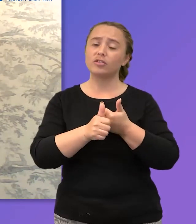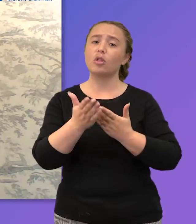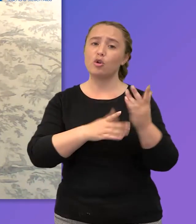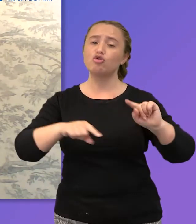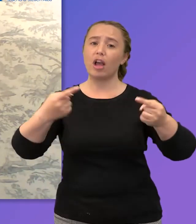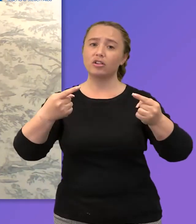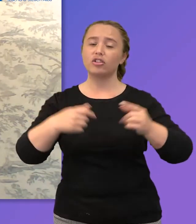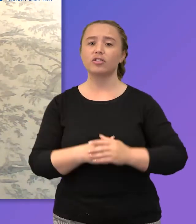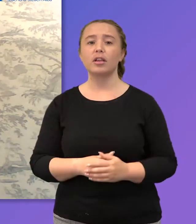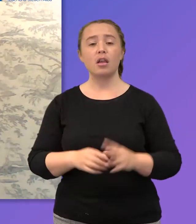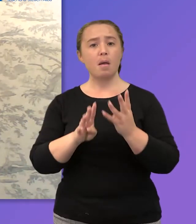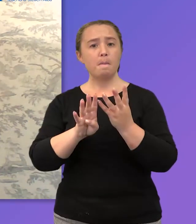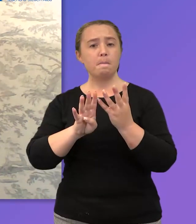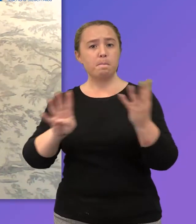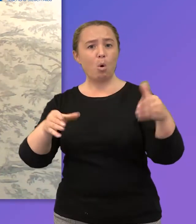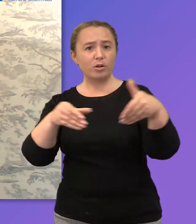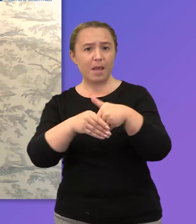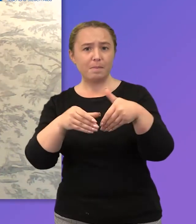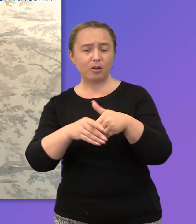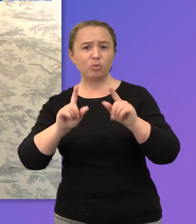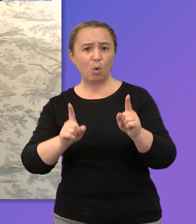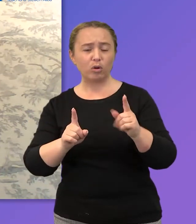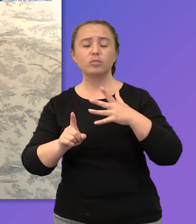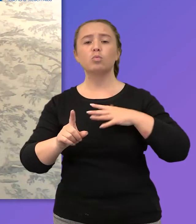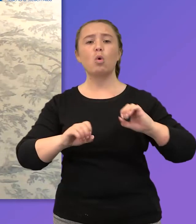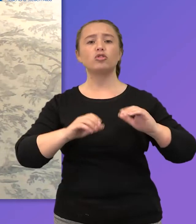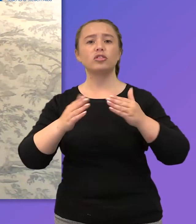role of the board members in leading the organisation through the delivery of the